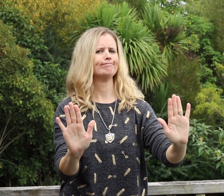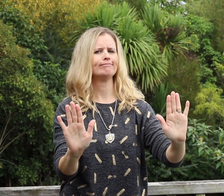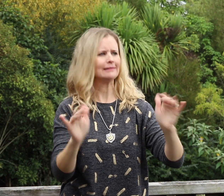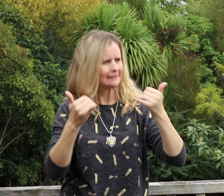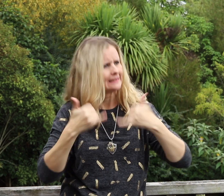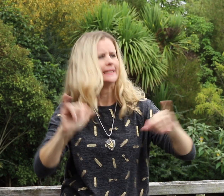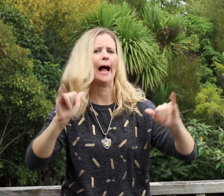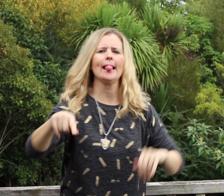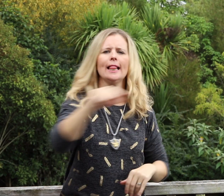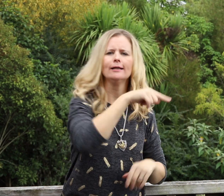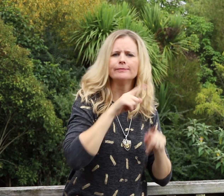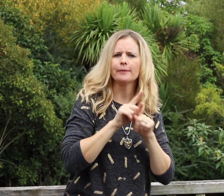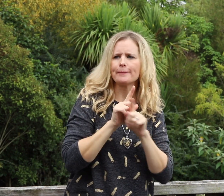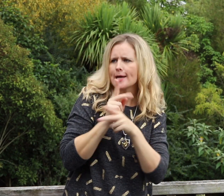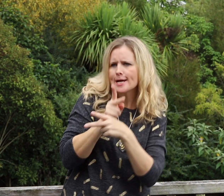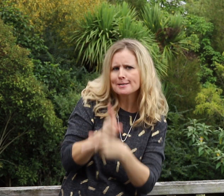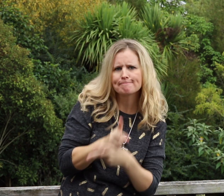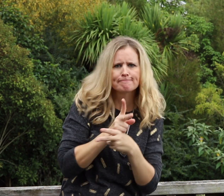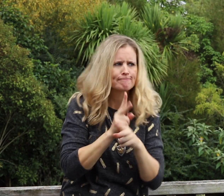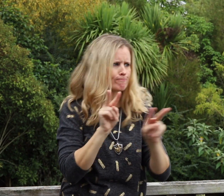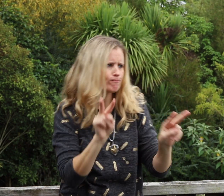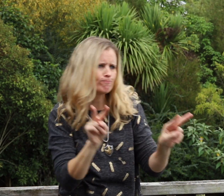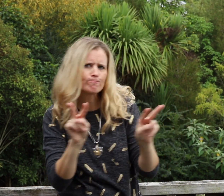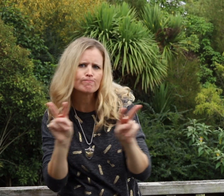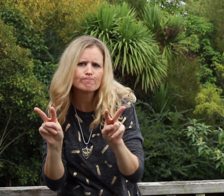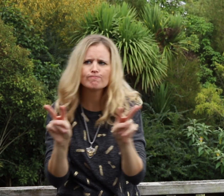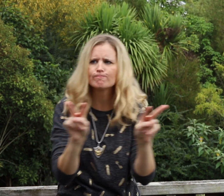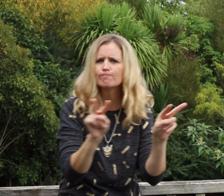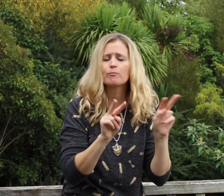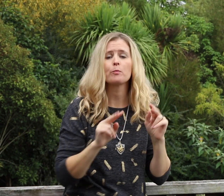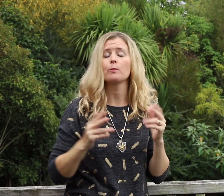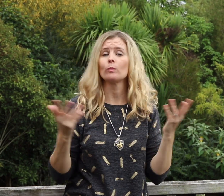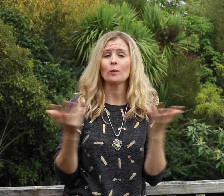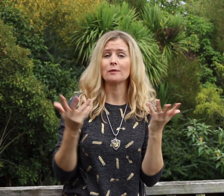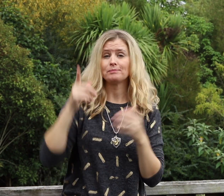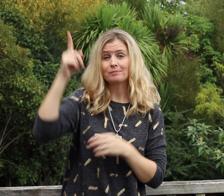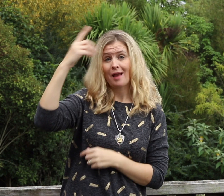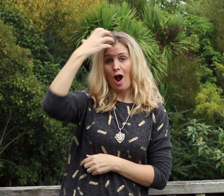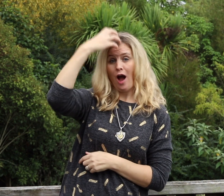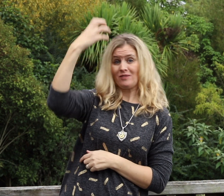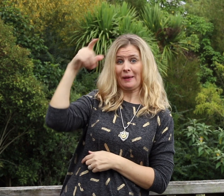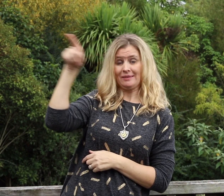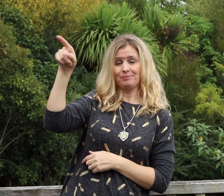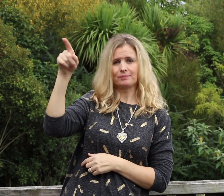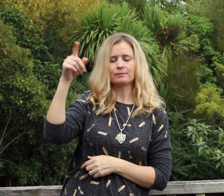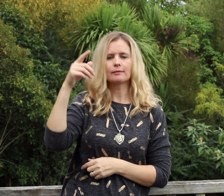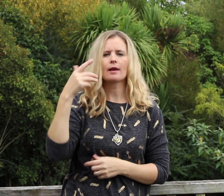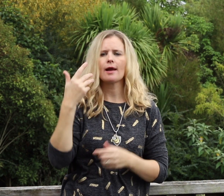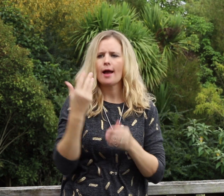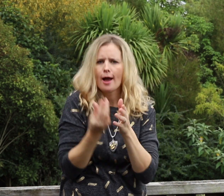we are still being cautious in how we carry on with our lives.